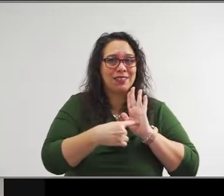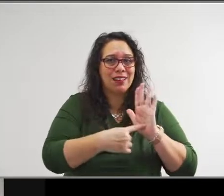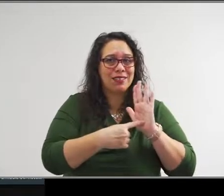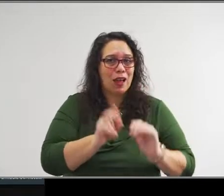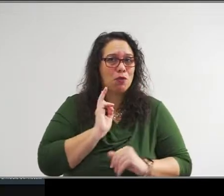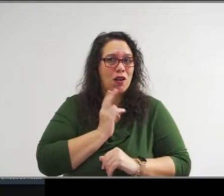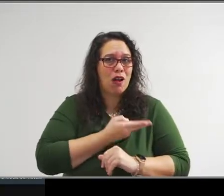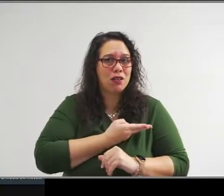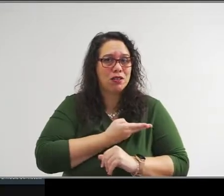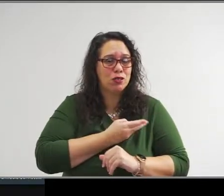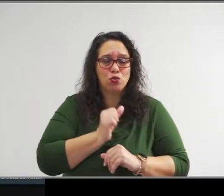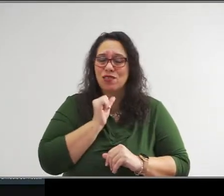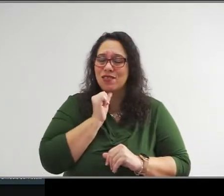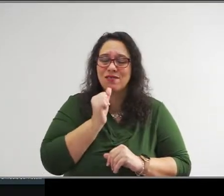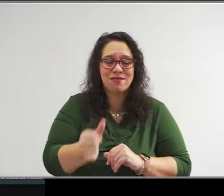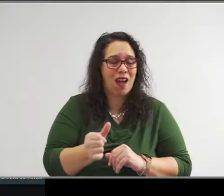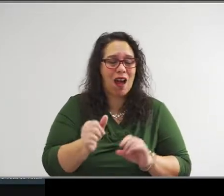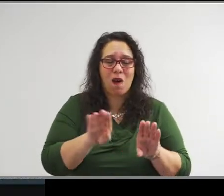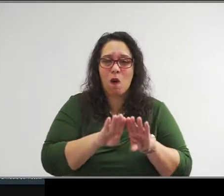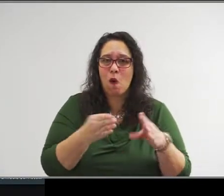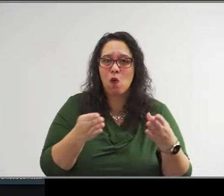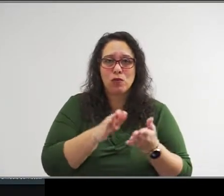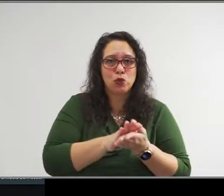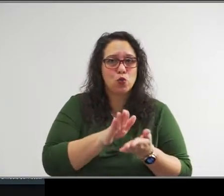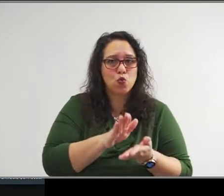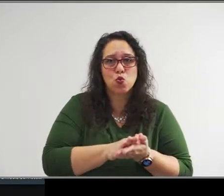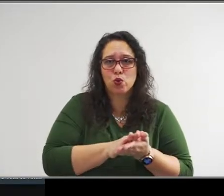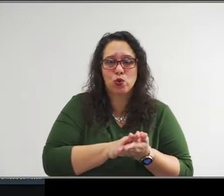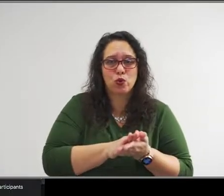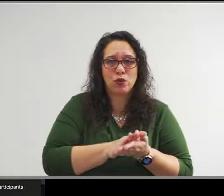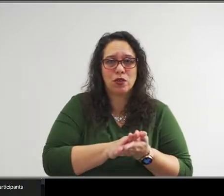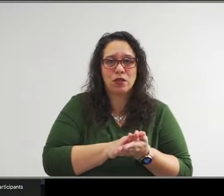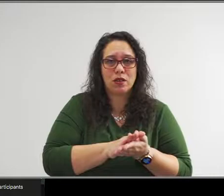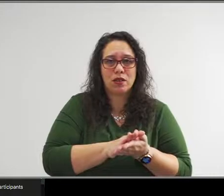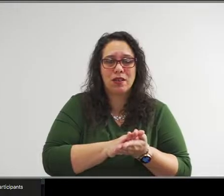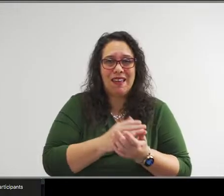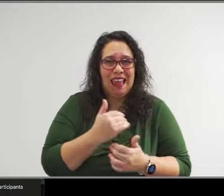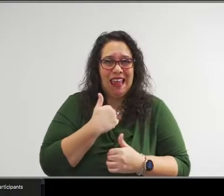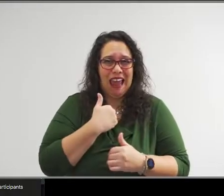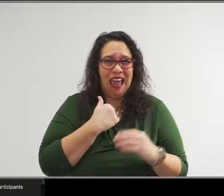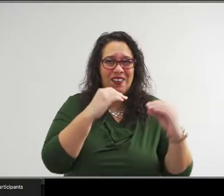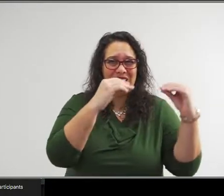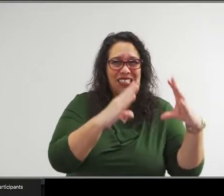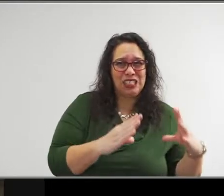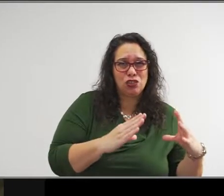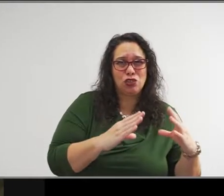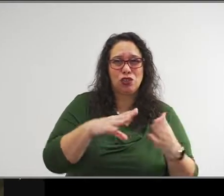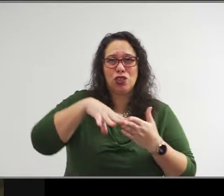that we should not open the schools and put our teachers and our students live in danger.